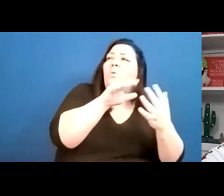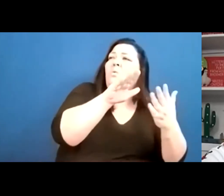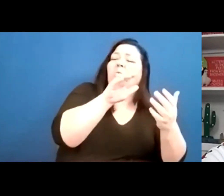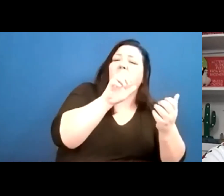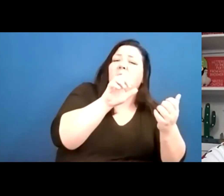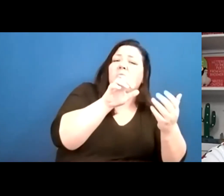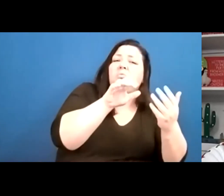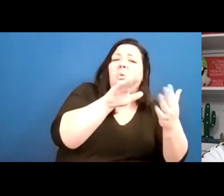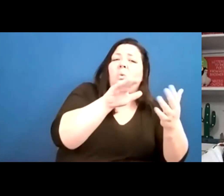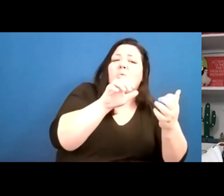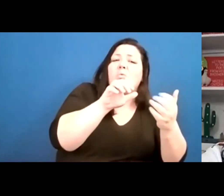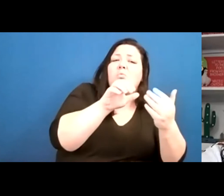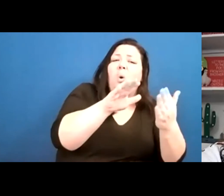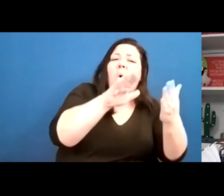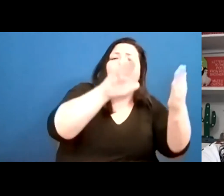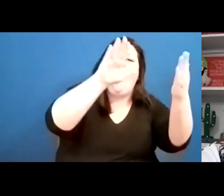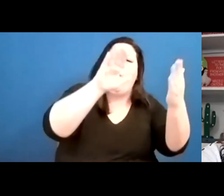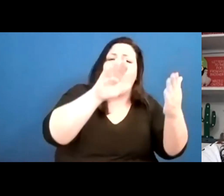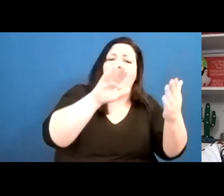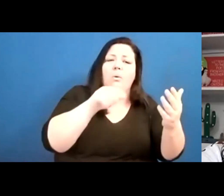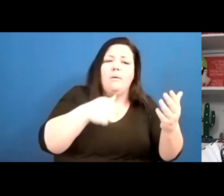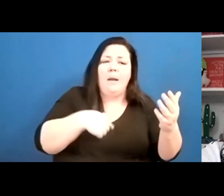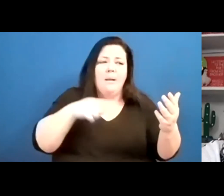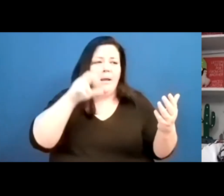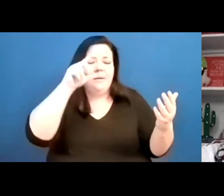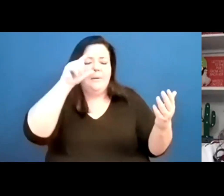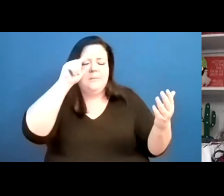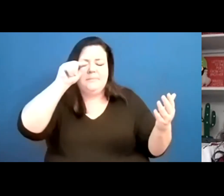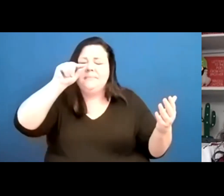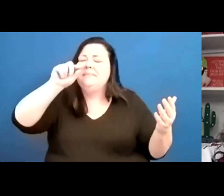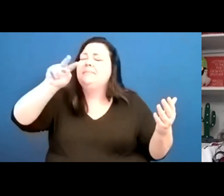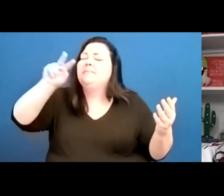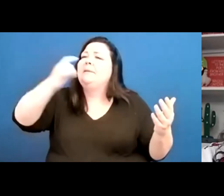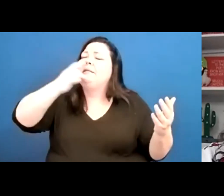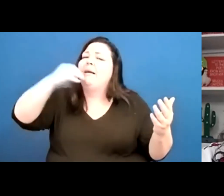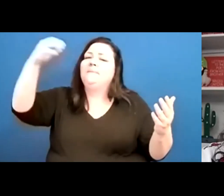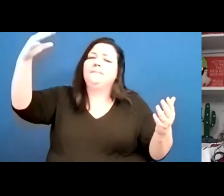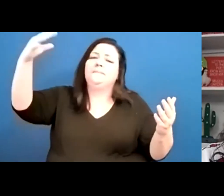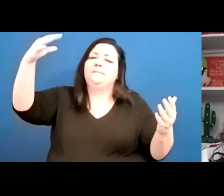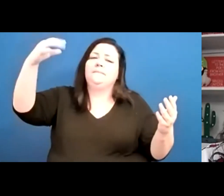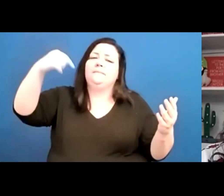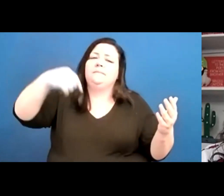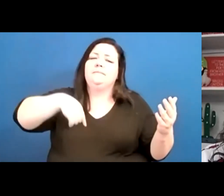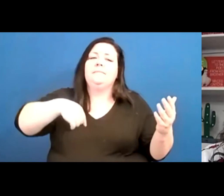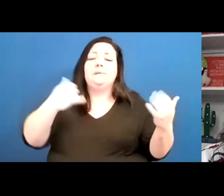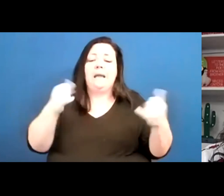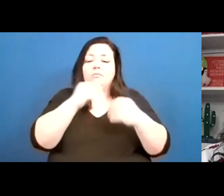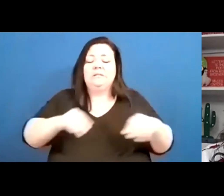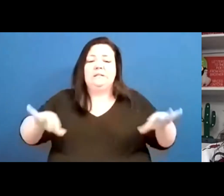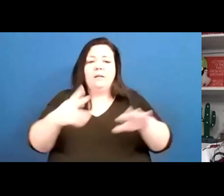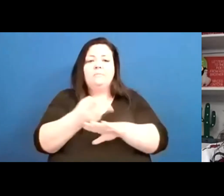then sharp howl—while I closed/ my eyes towards light. I lay/ in the sand and tried to/ write new words—//